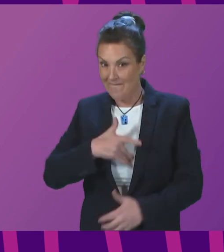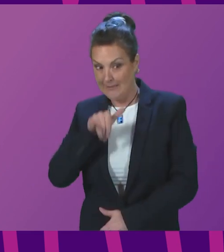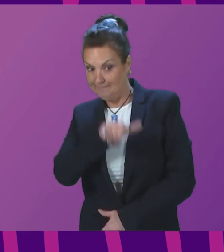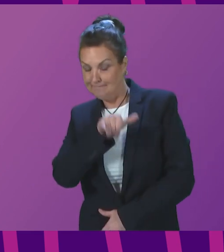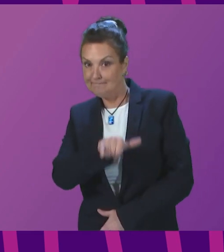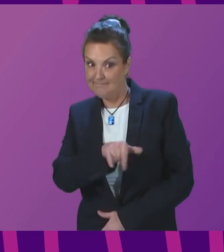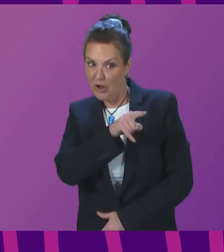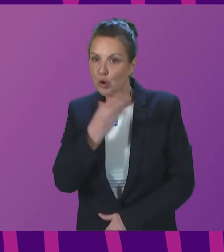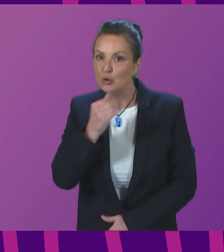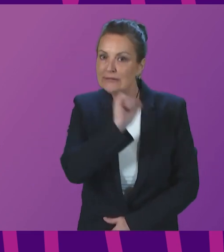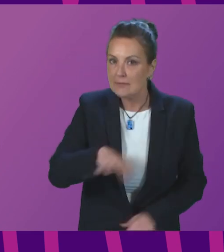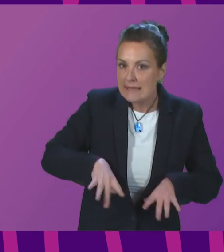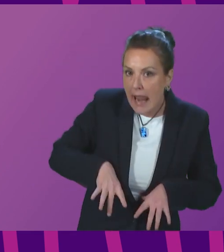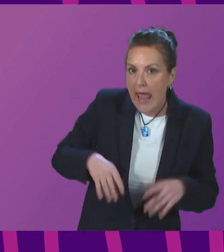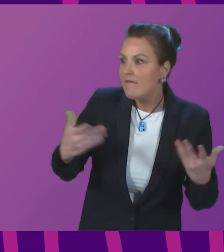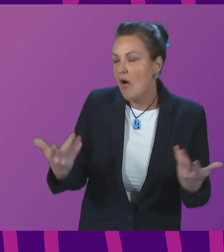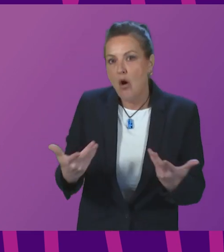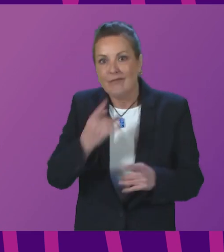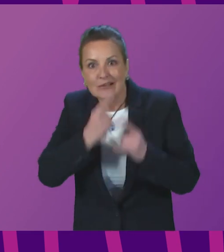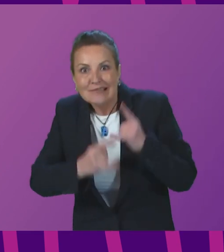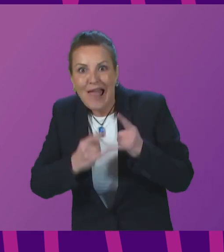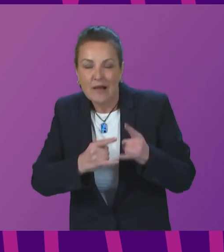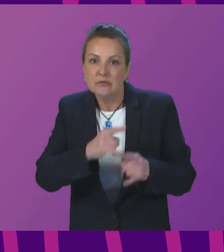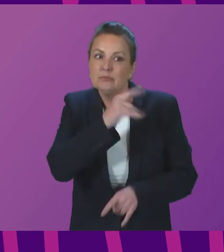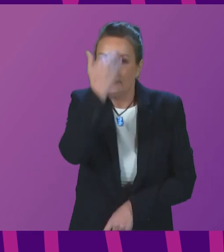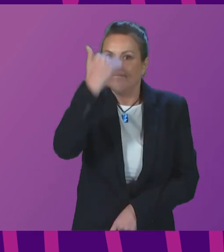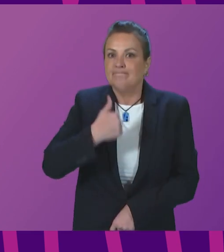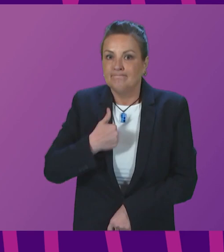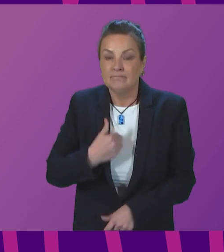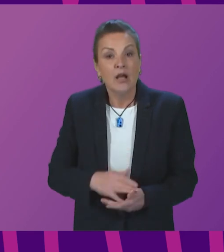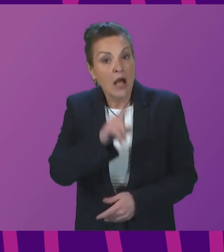On safeguarding, where people are opening their homes to displaced people from Ukraine,